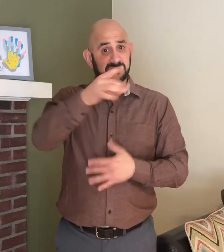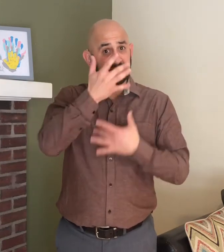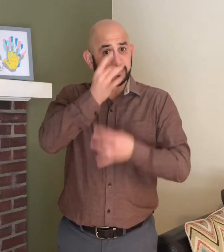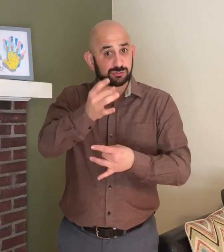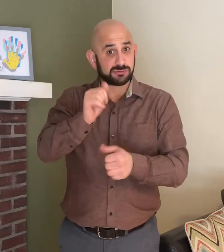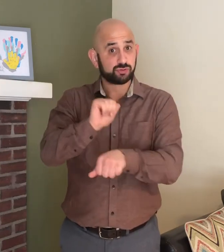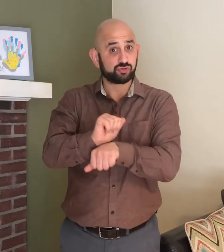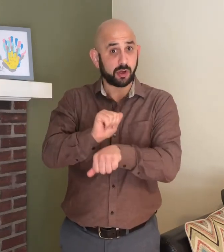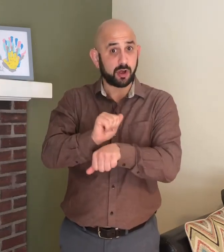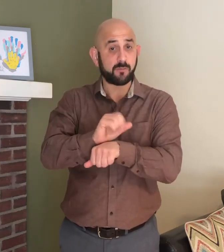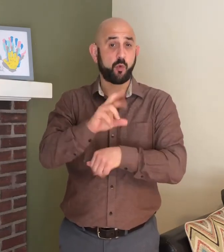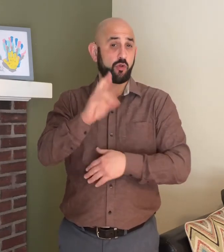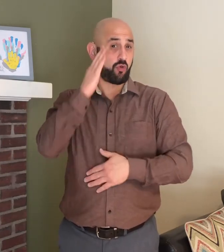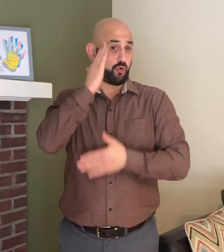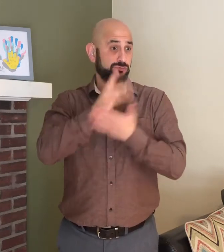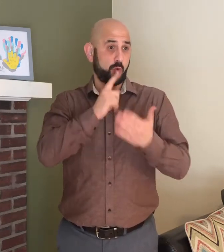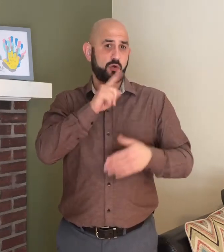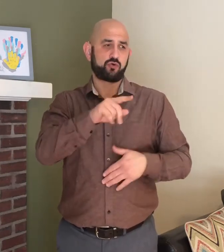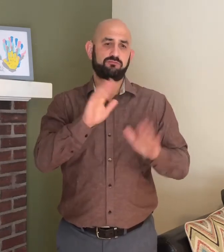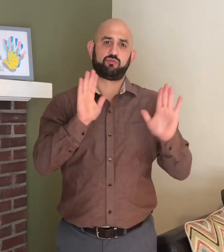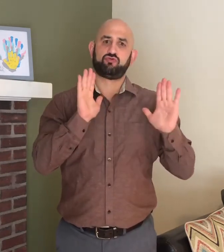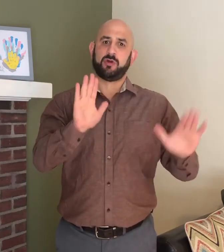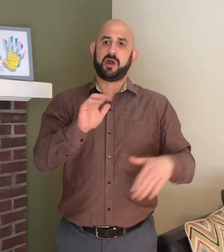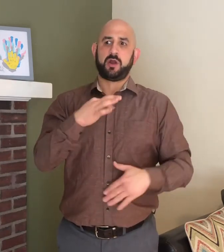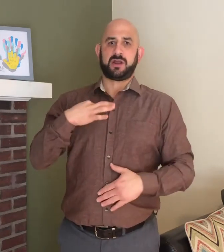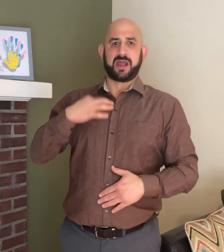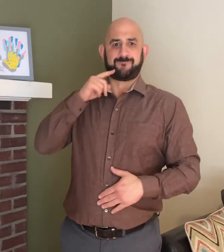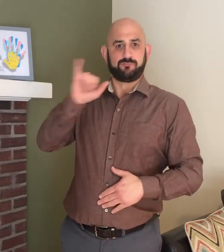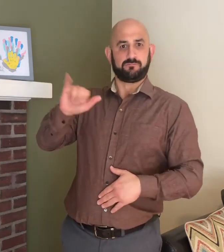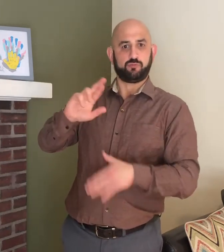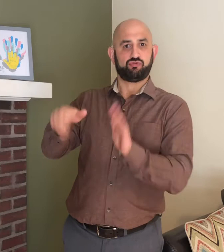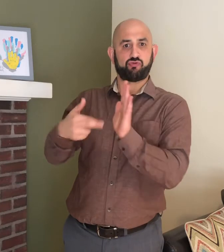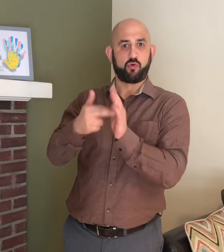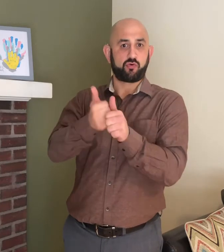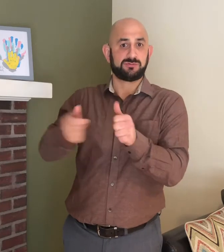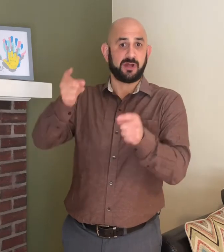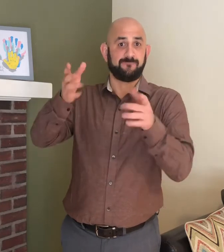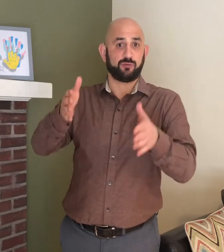If you are interested or if you know of someone who would be a great candidate for the role